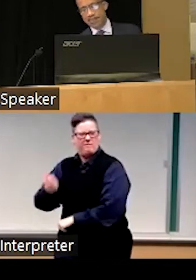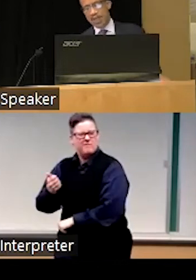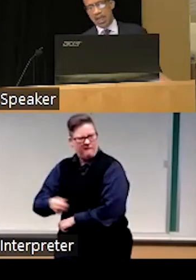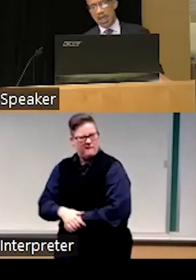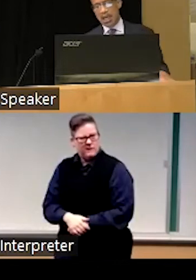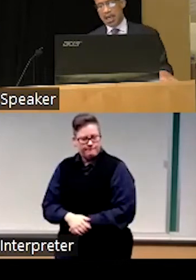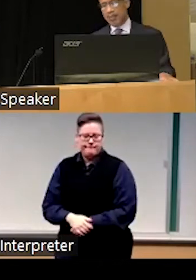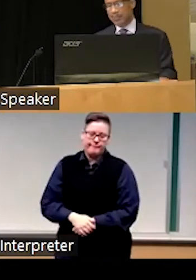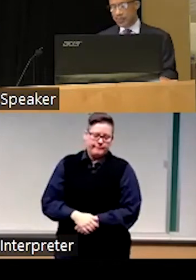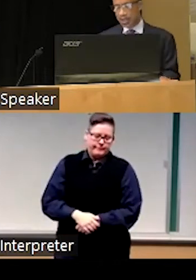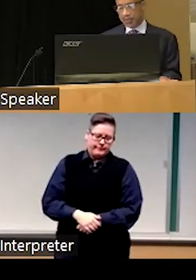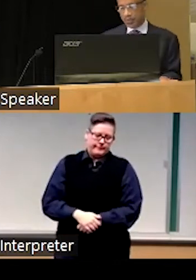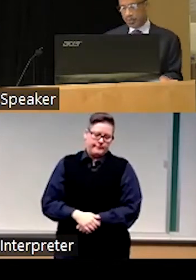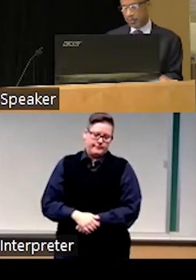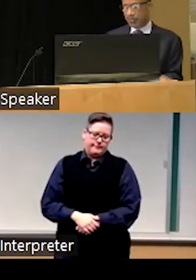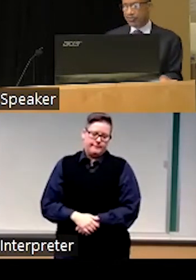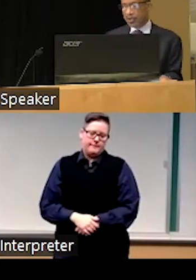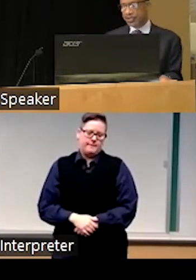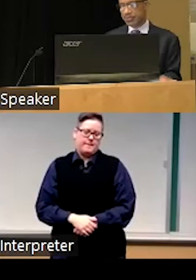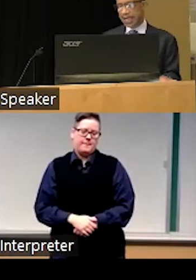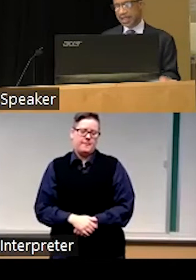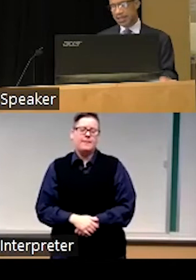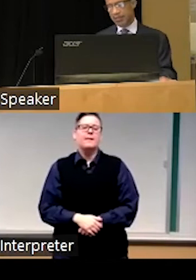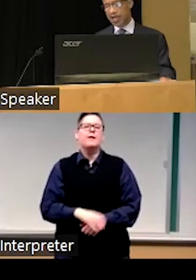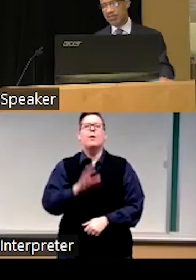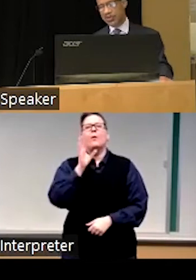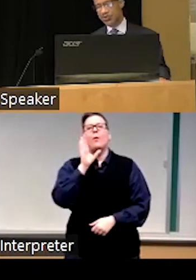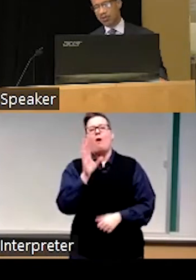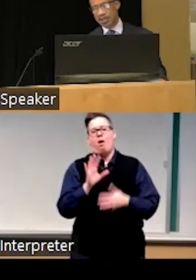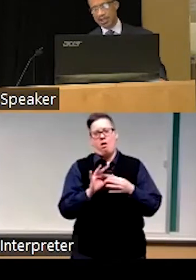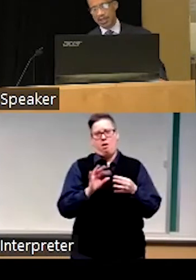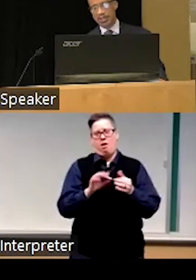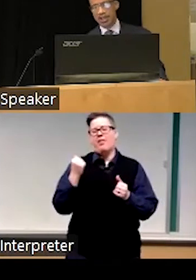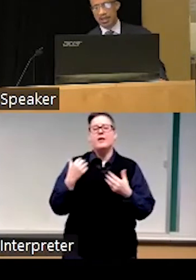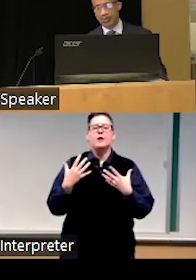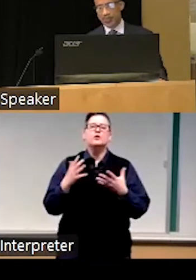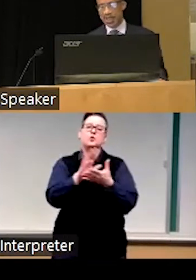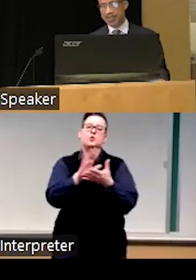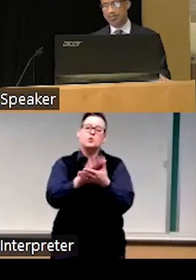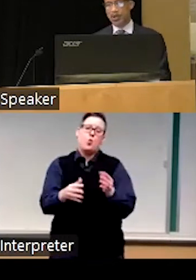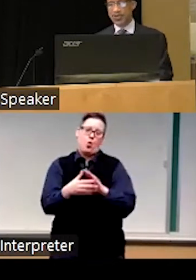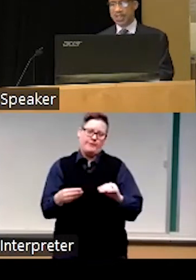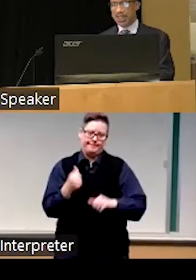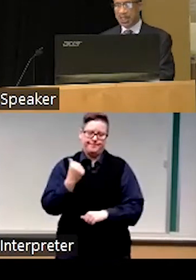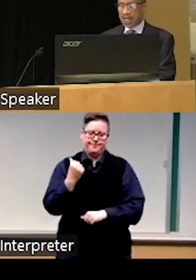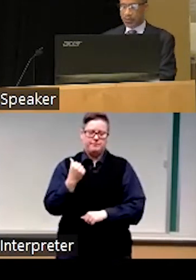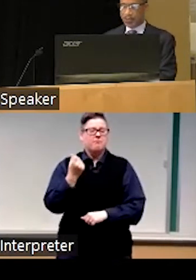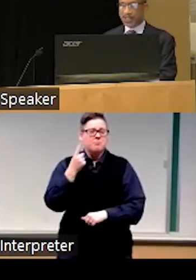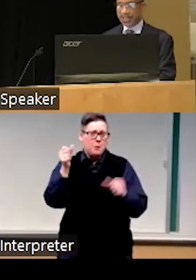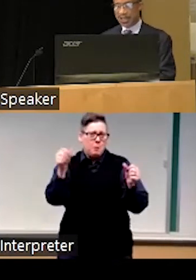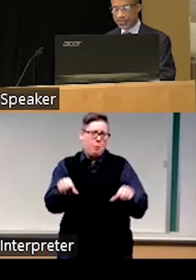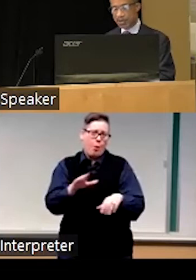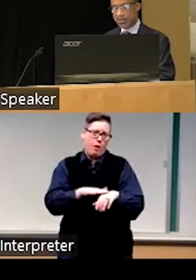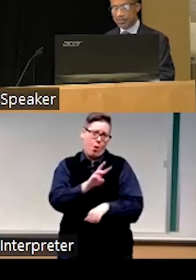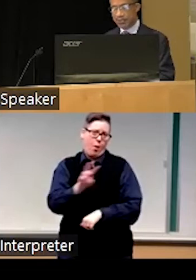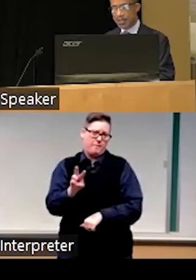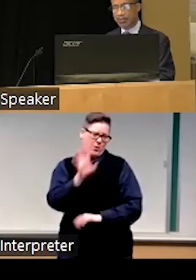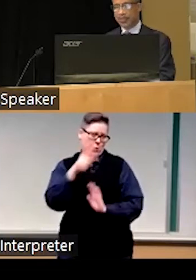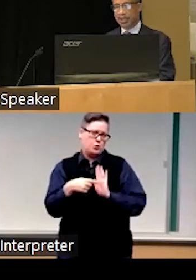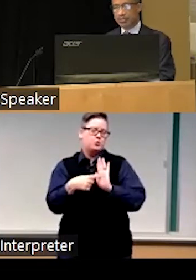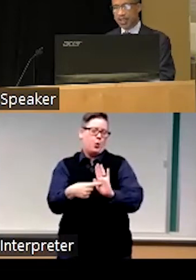um I'm gonna refer to a a story that um is posted on a website that I'll share with you uh a little